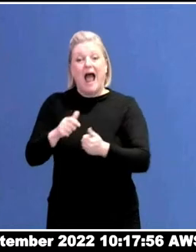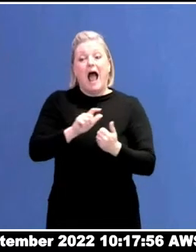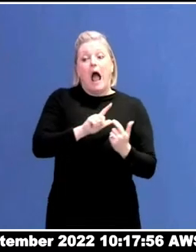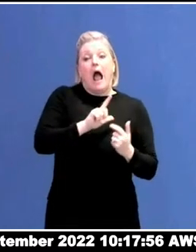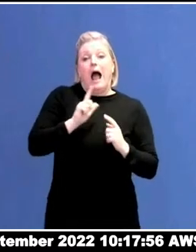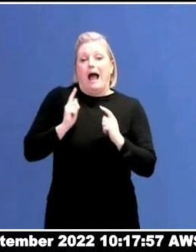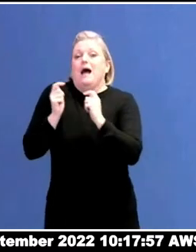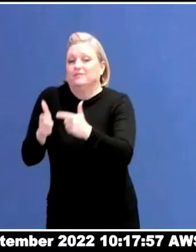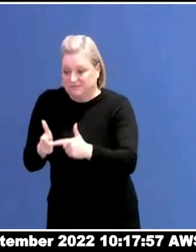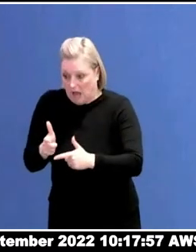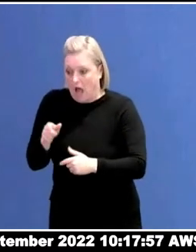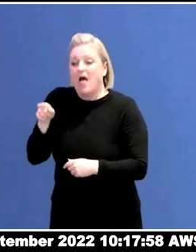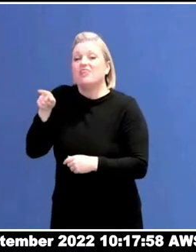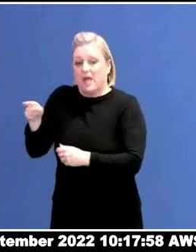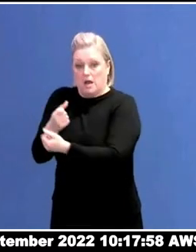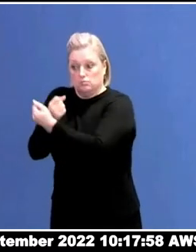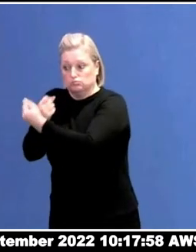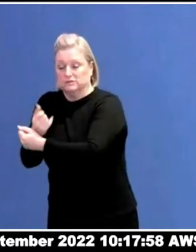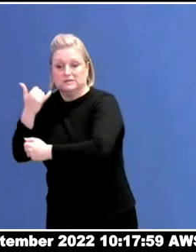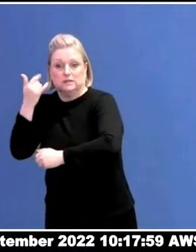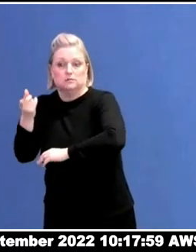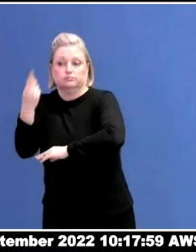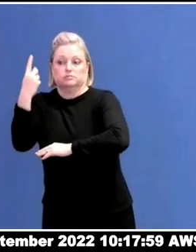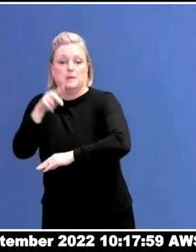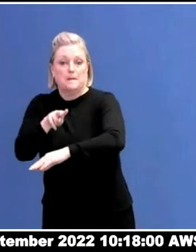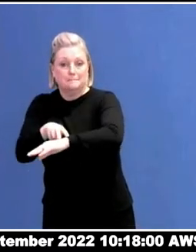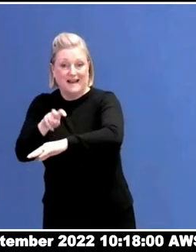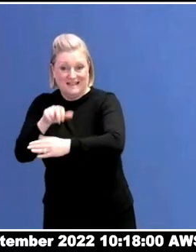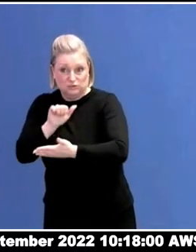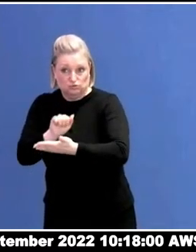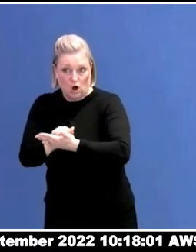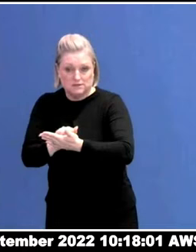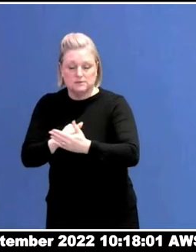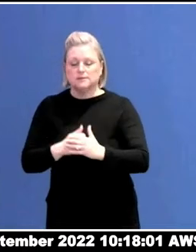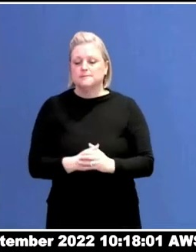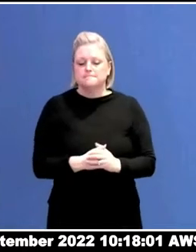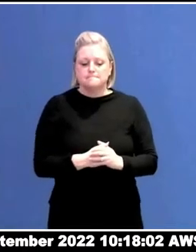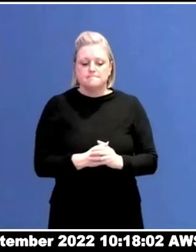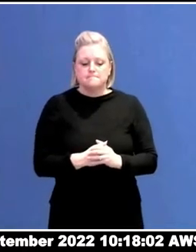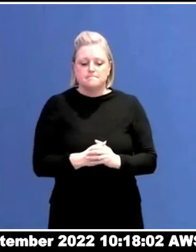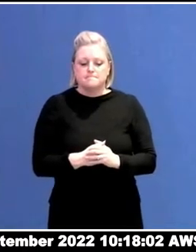That happened, yes, probably when I was at the detention centre.